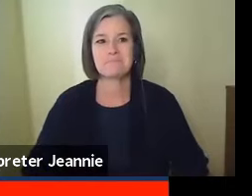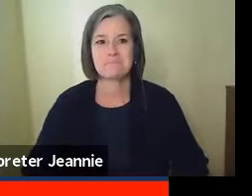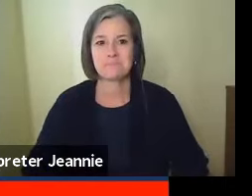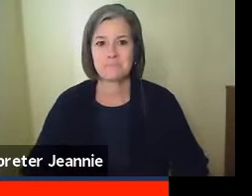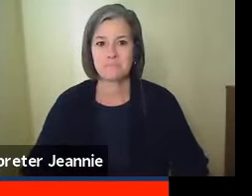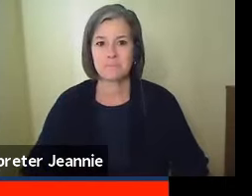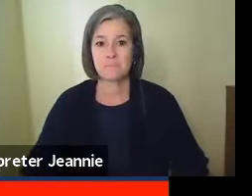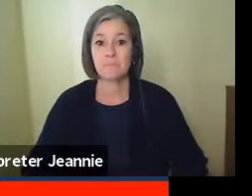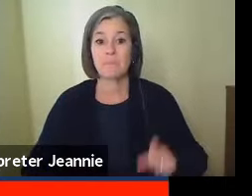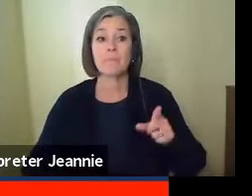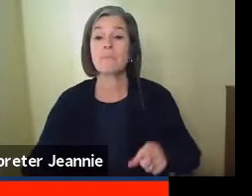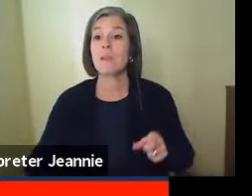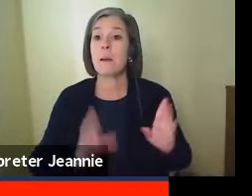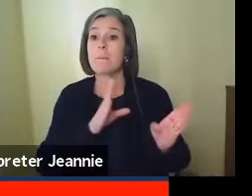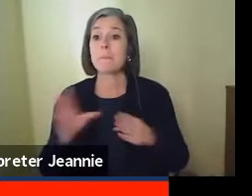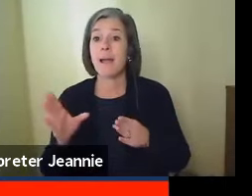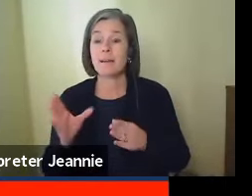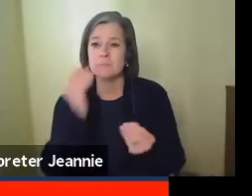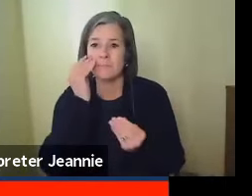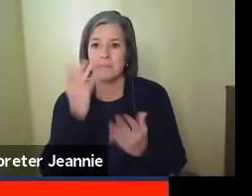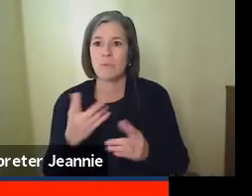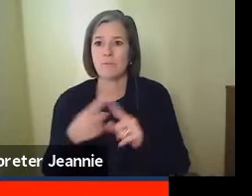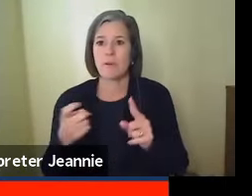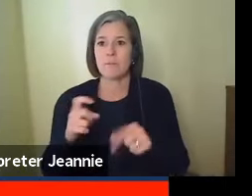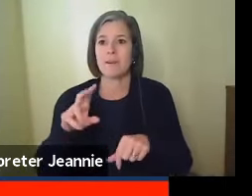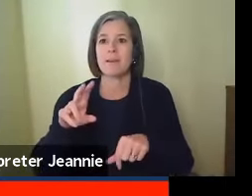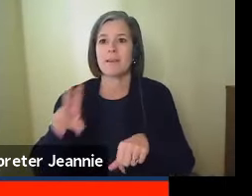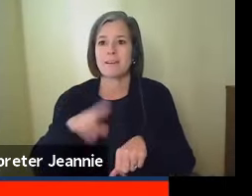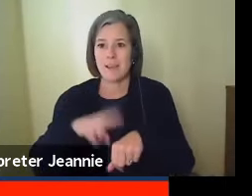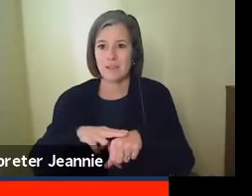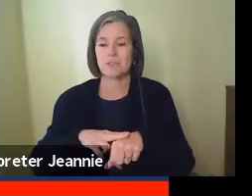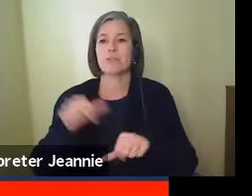Our plan was informed by the National Academy of Sciences Engineering and Medicines Framework for